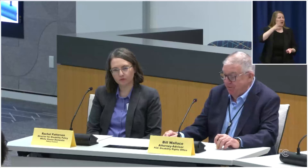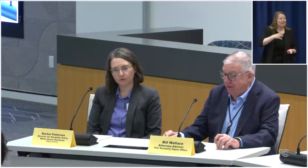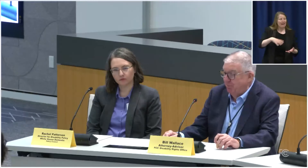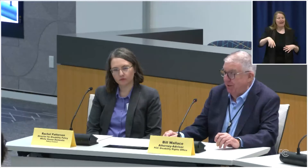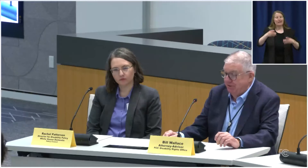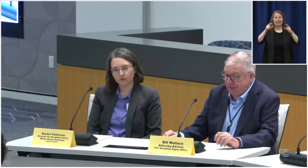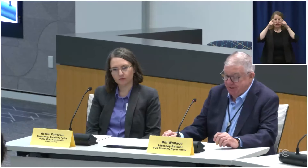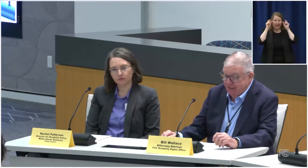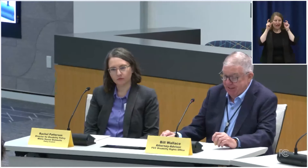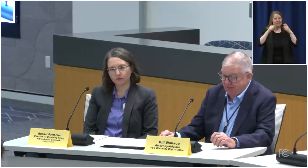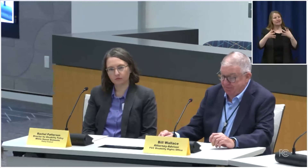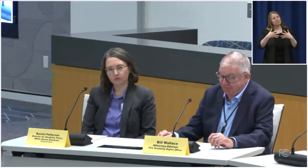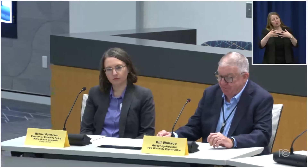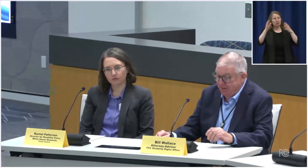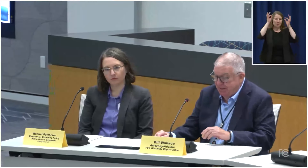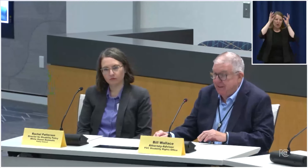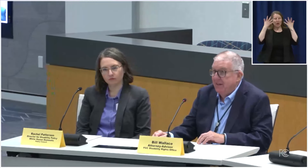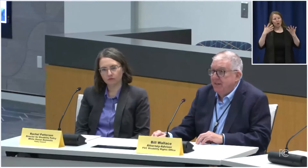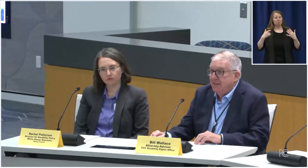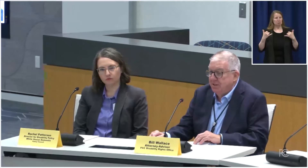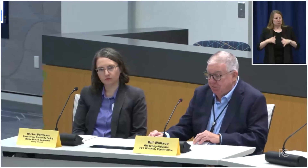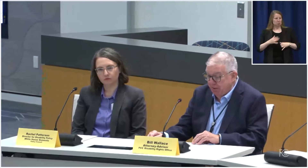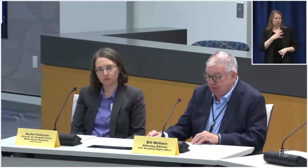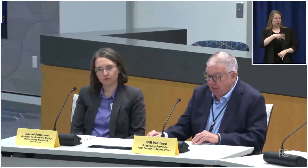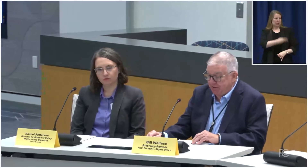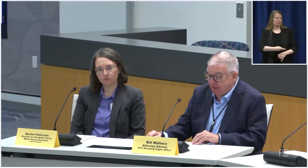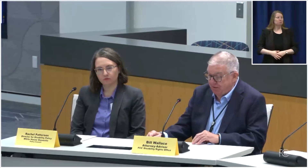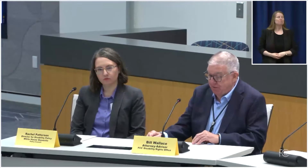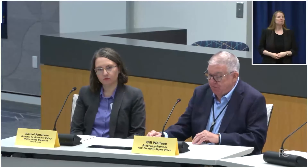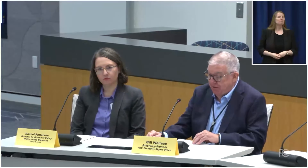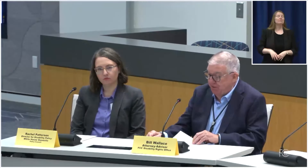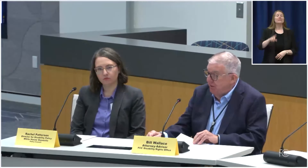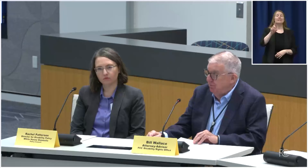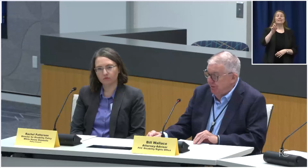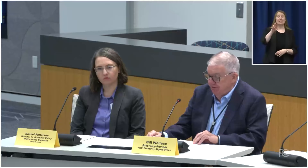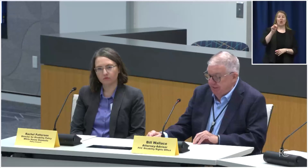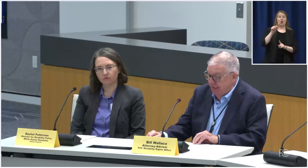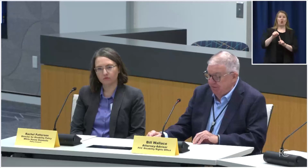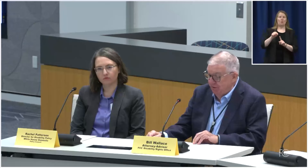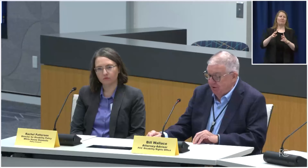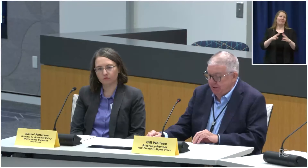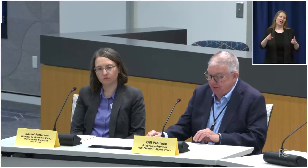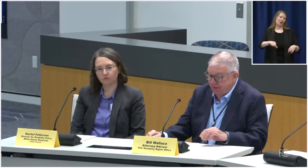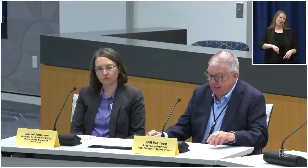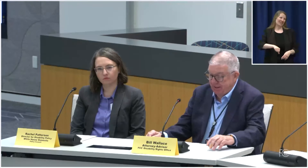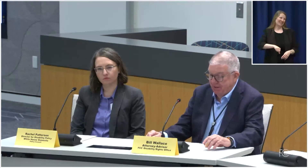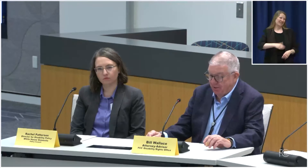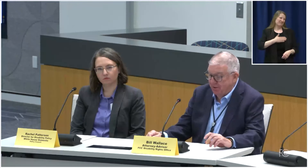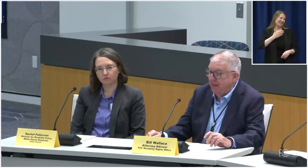THANK YOU, MADAM CHAIRWOMAN AND RACHEL PATTERSON GOOD AFTERNOON I'M BILL WALLACE